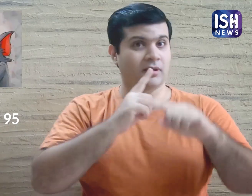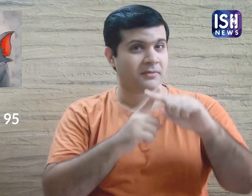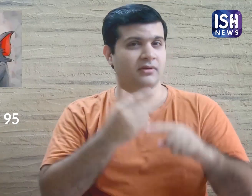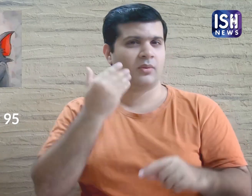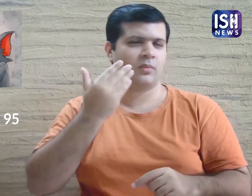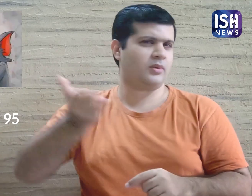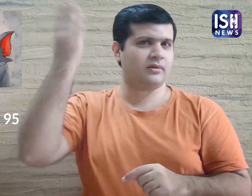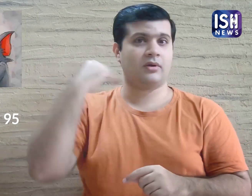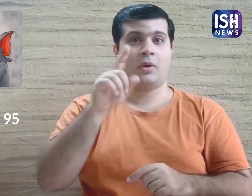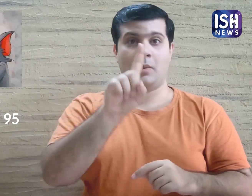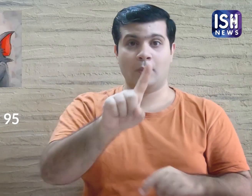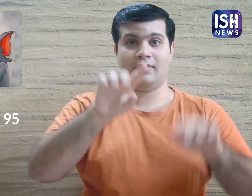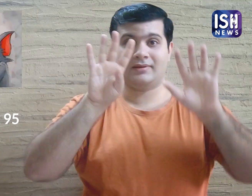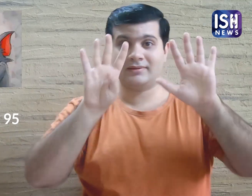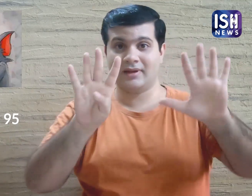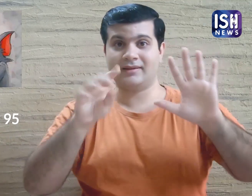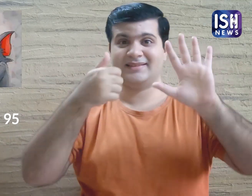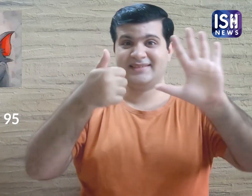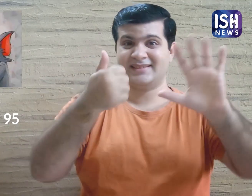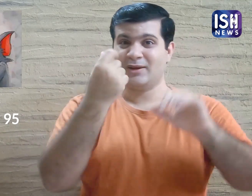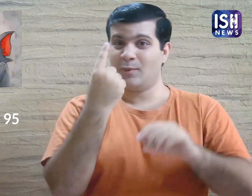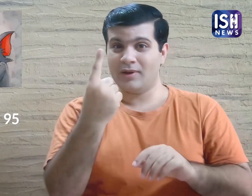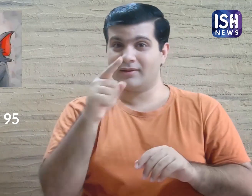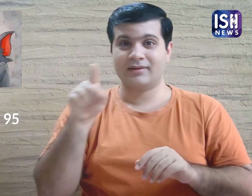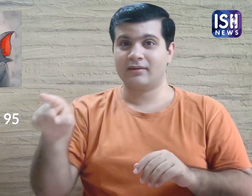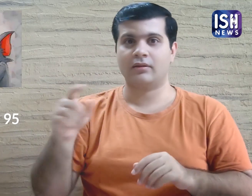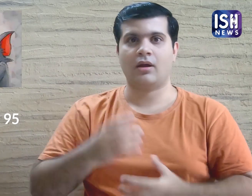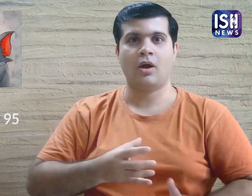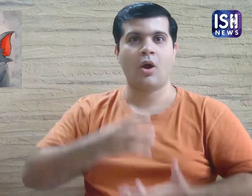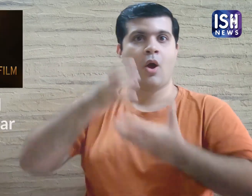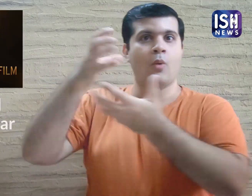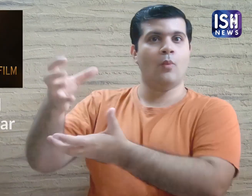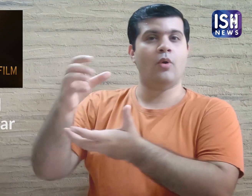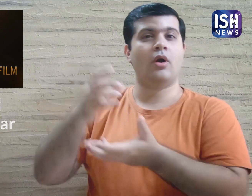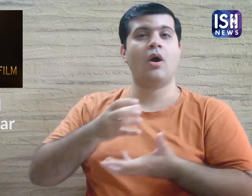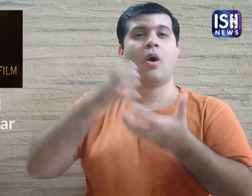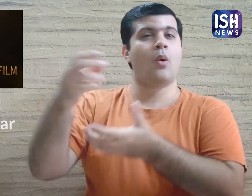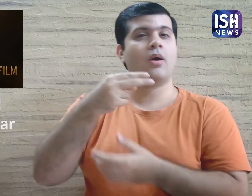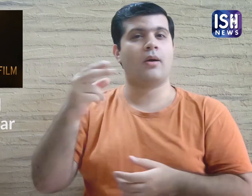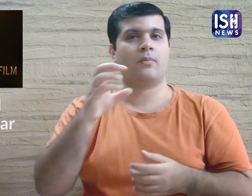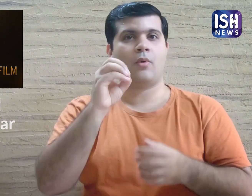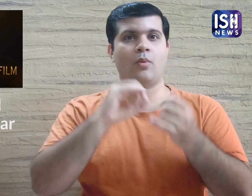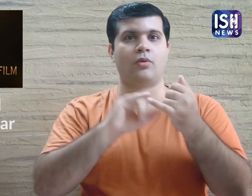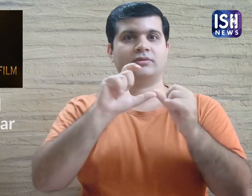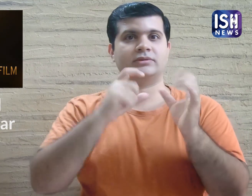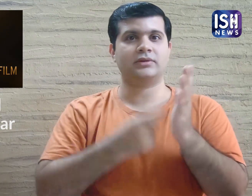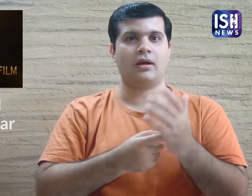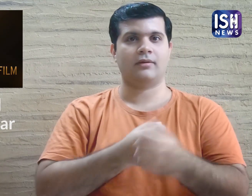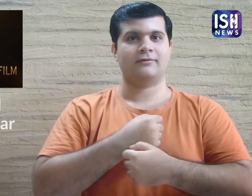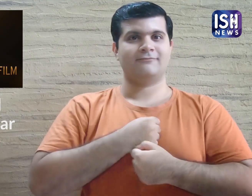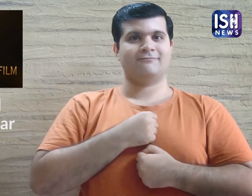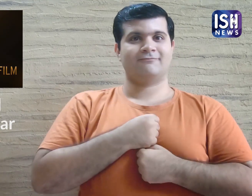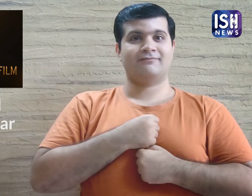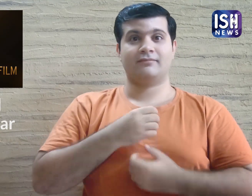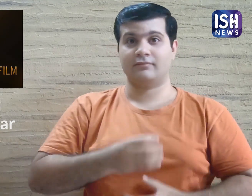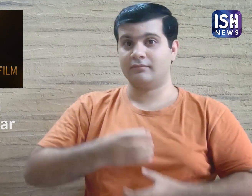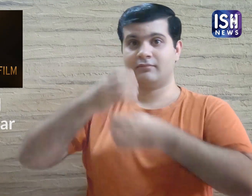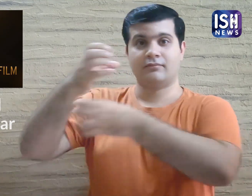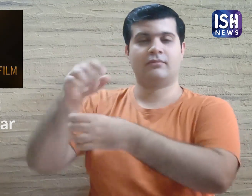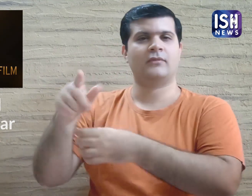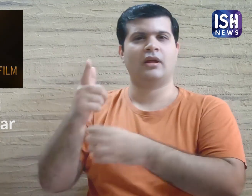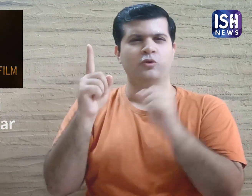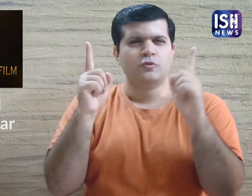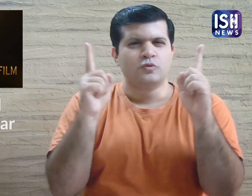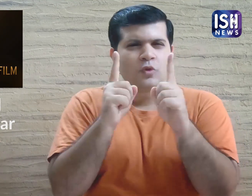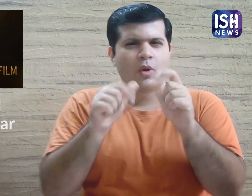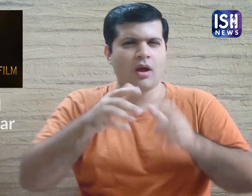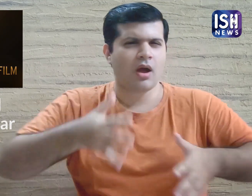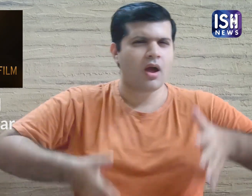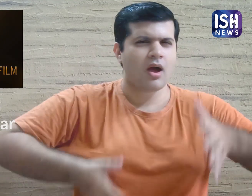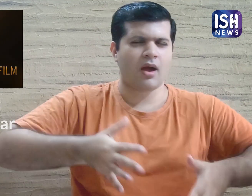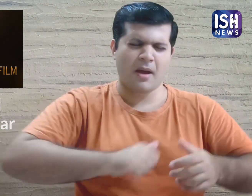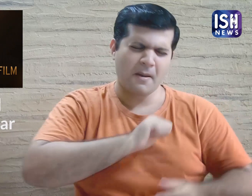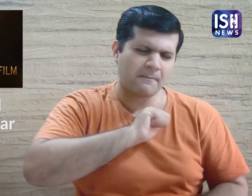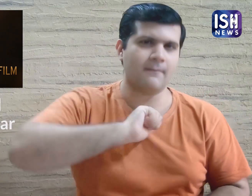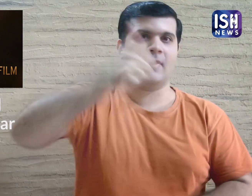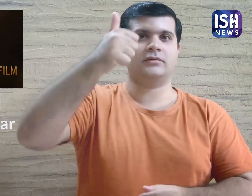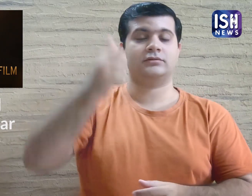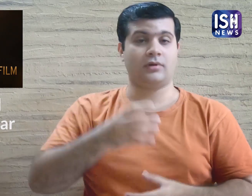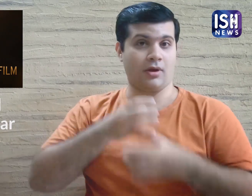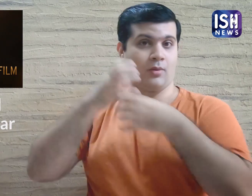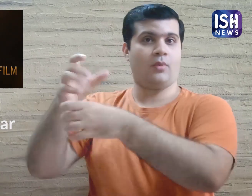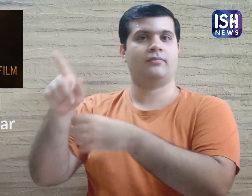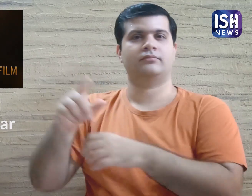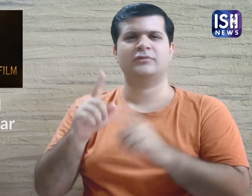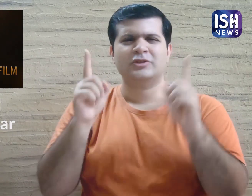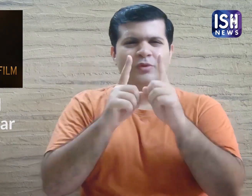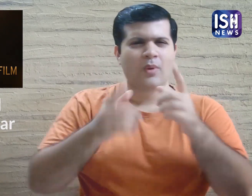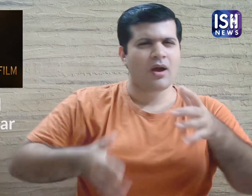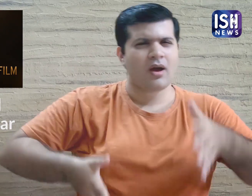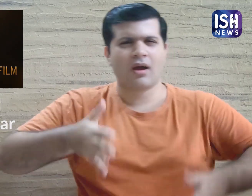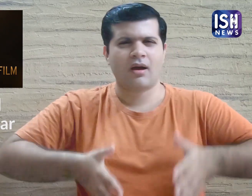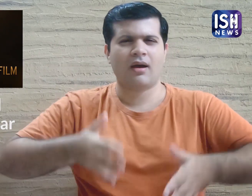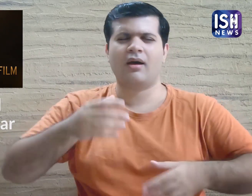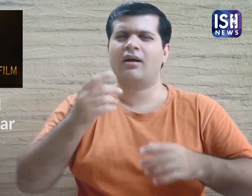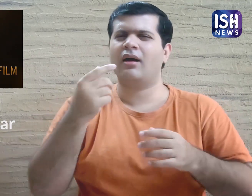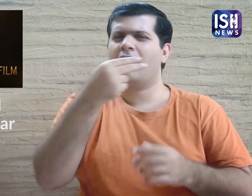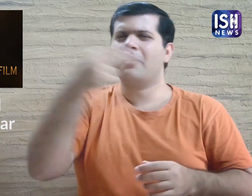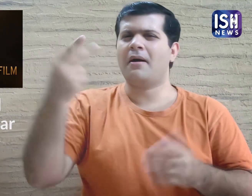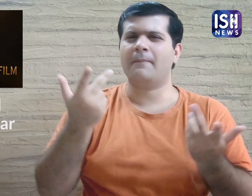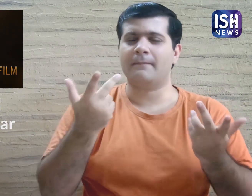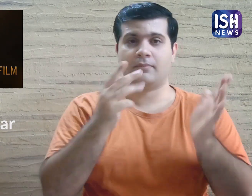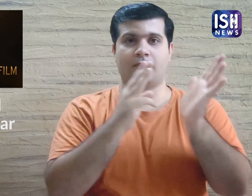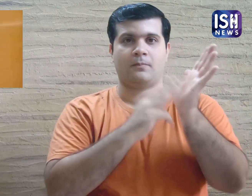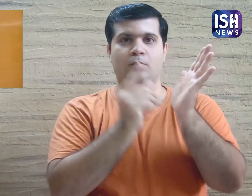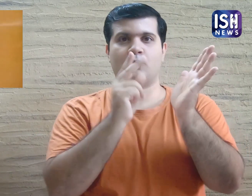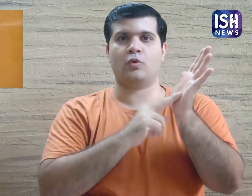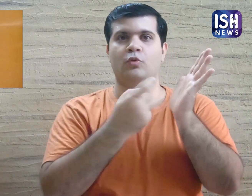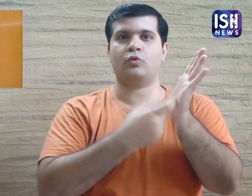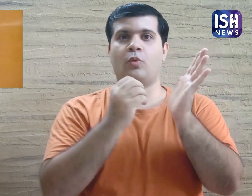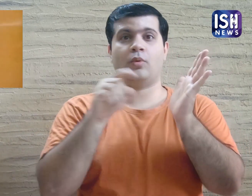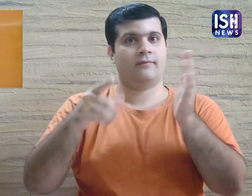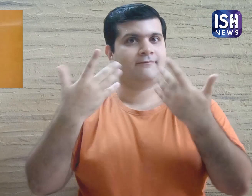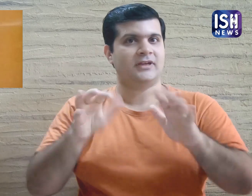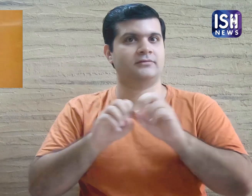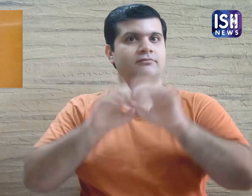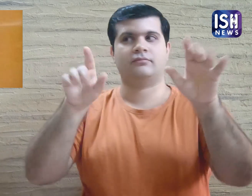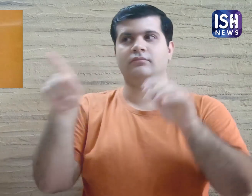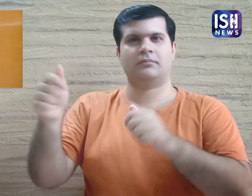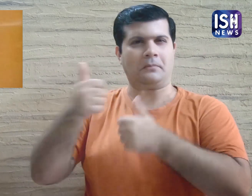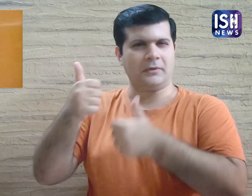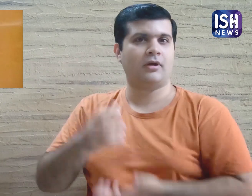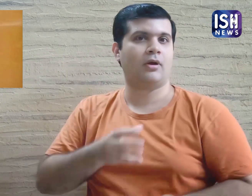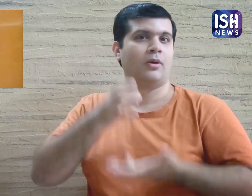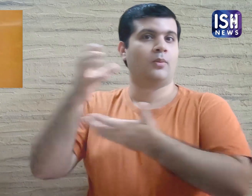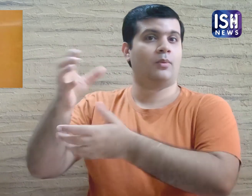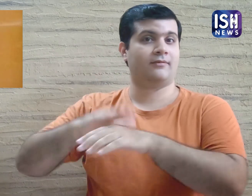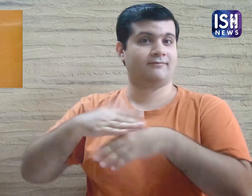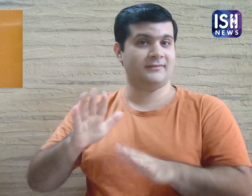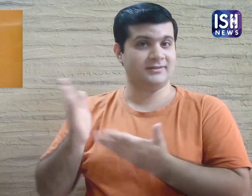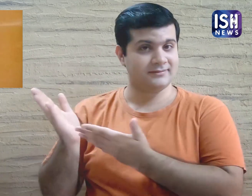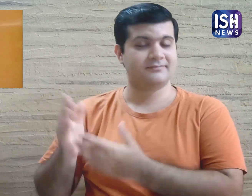His animated short Munro won the Best Animated Short Film Oscar in 1961.